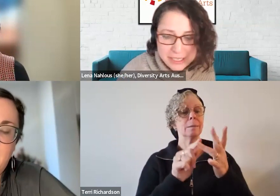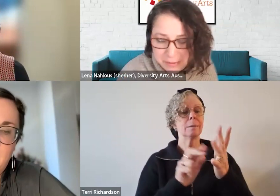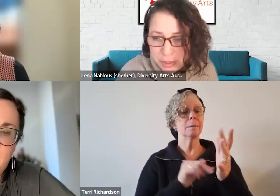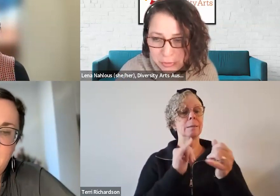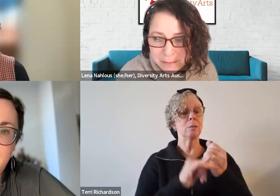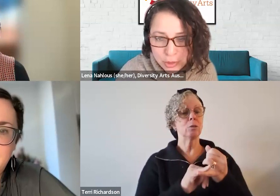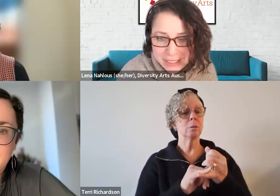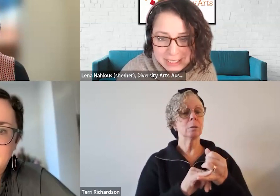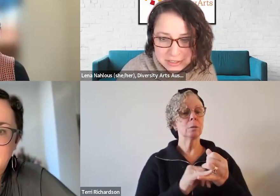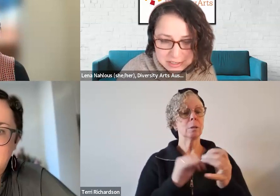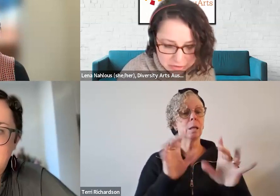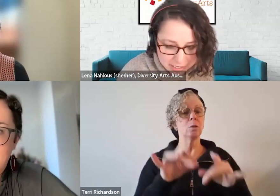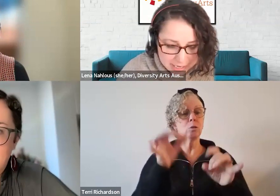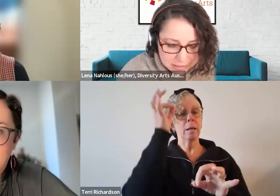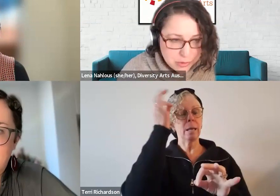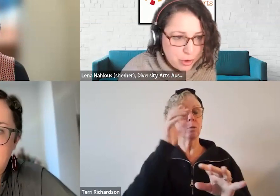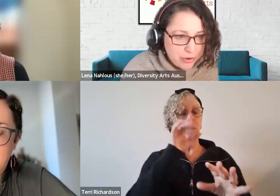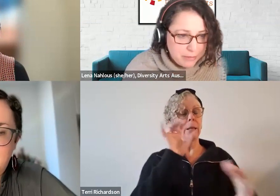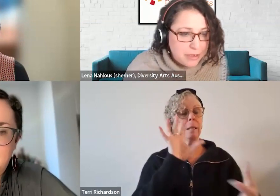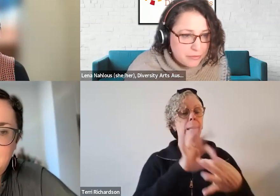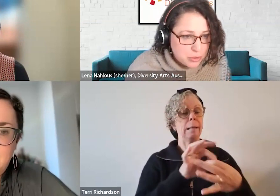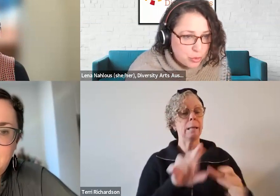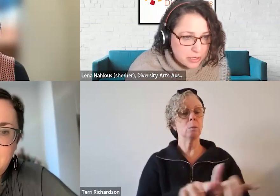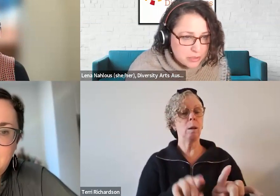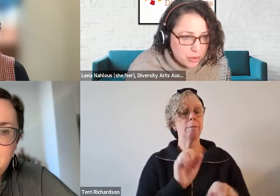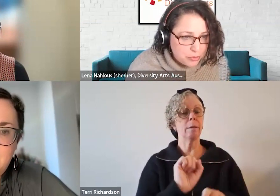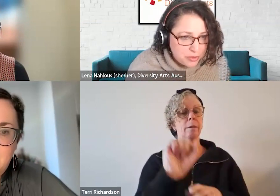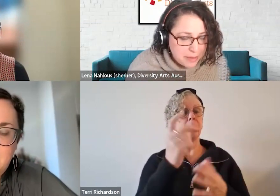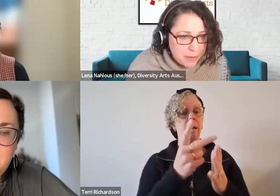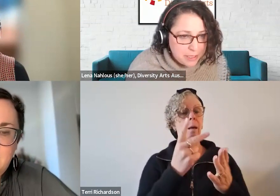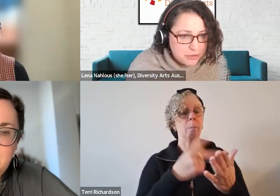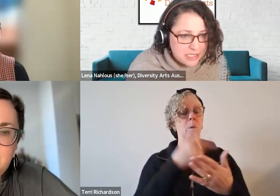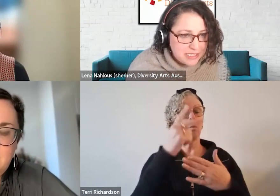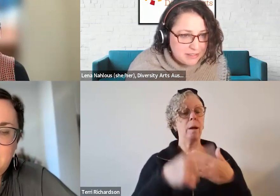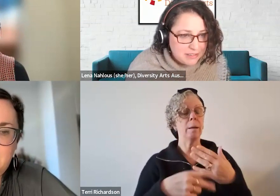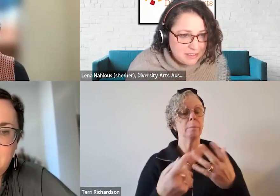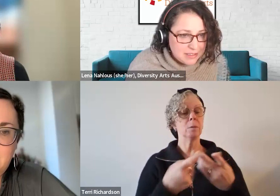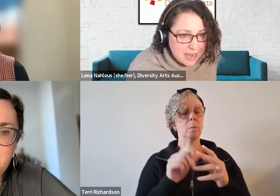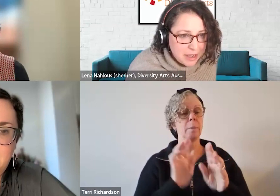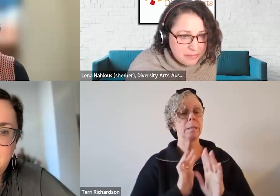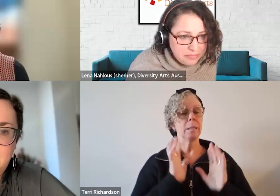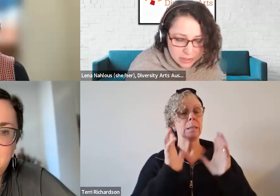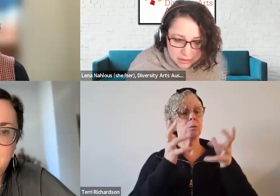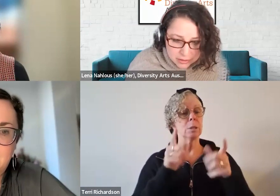I don't believe but we can put a link into the Australia Council's program for Zora as well that they might be interested in.